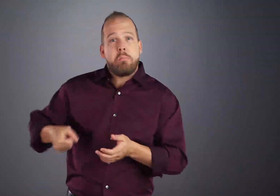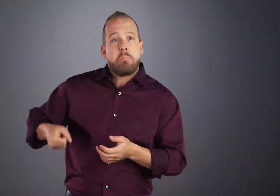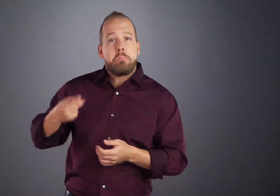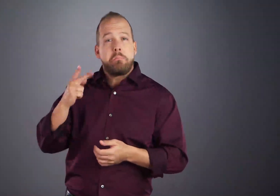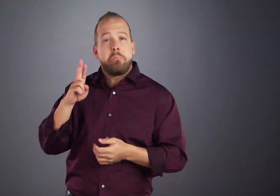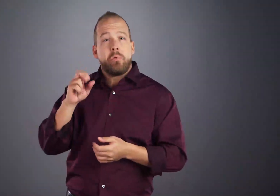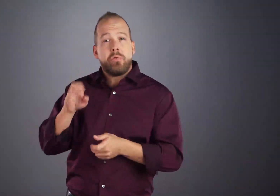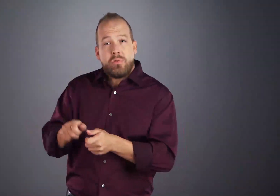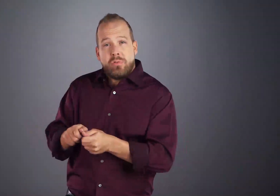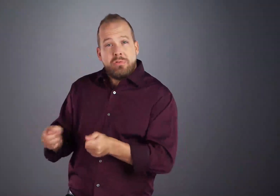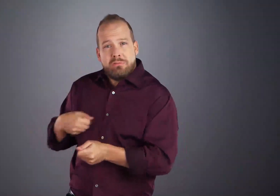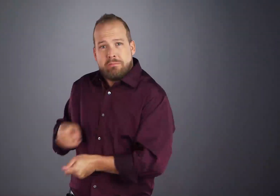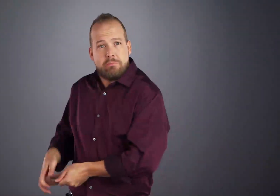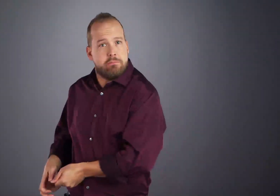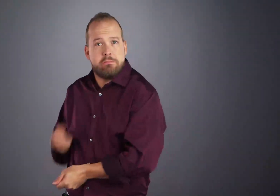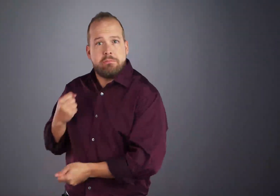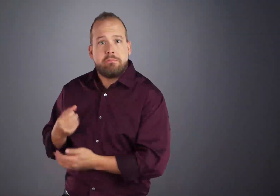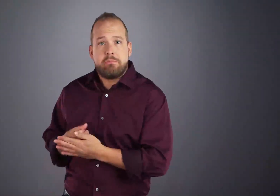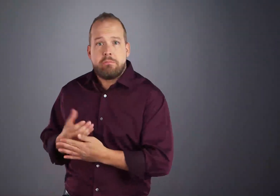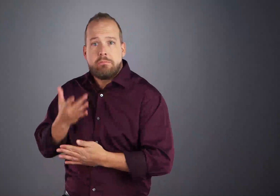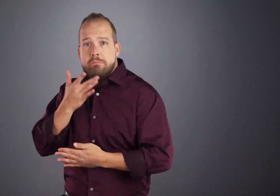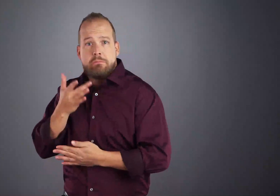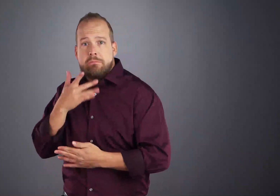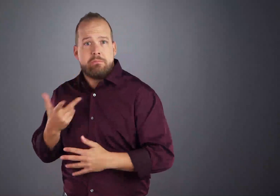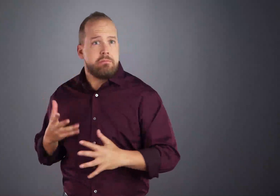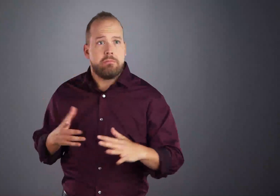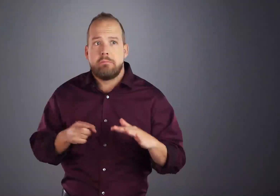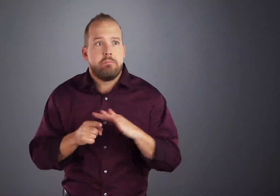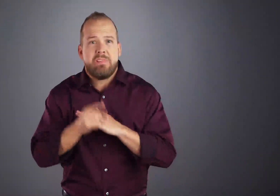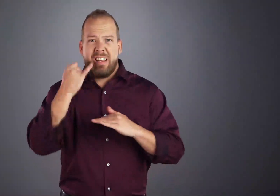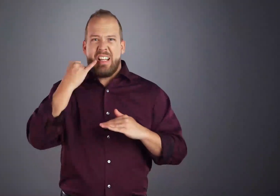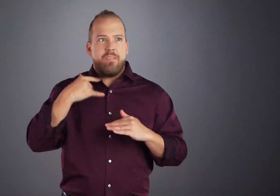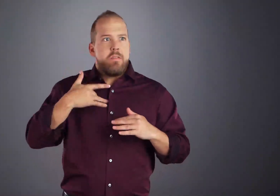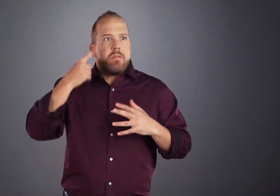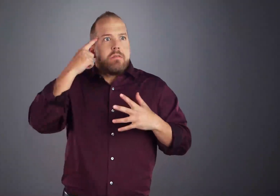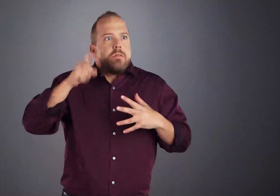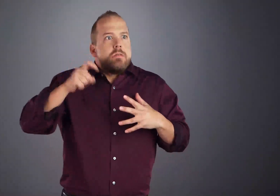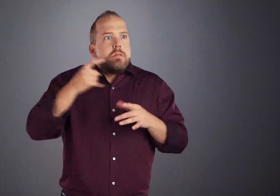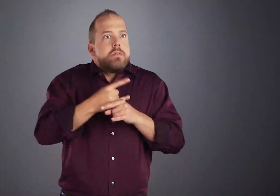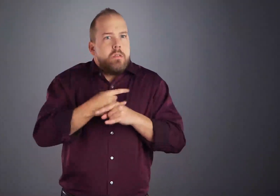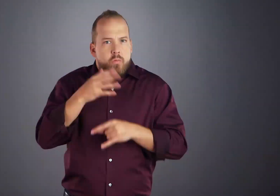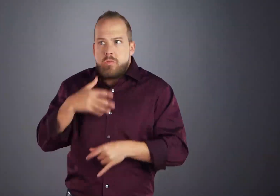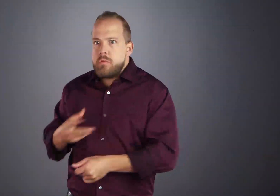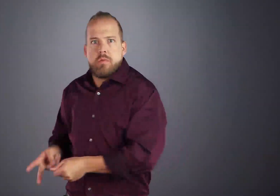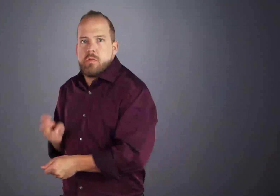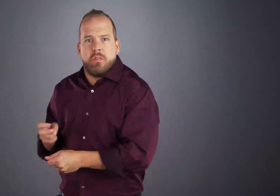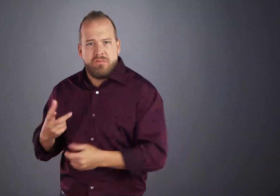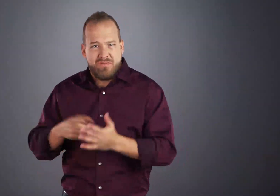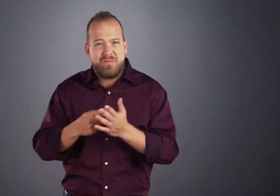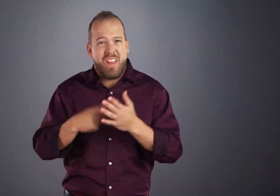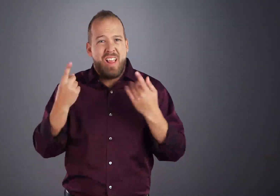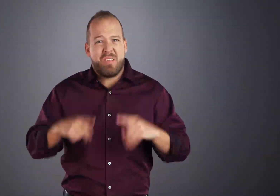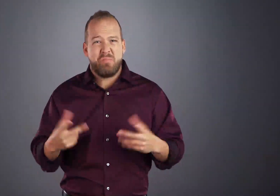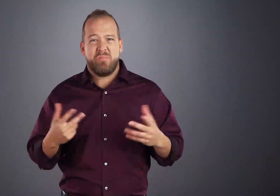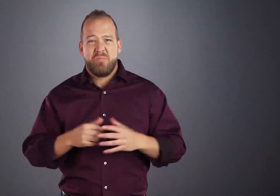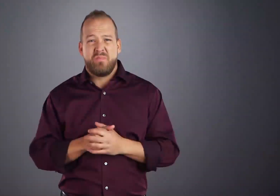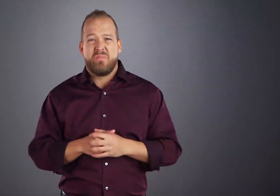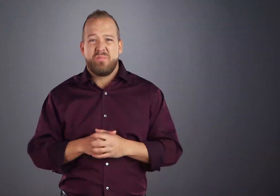Sometimes I stole from my wife’s slender purse when the morning terror and madness were on me.